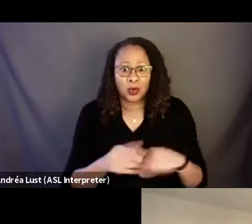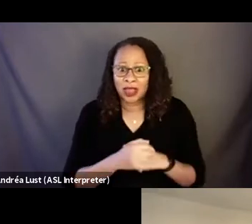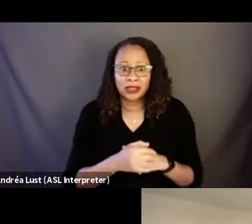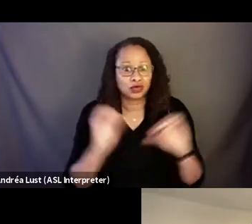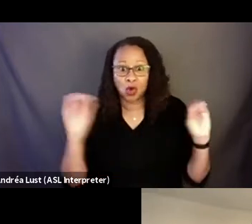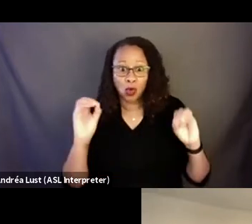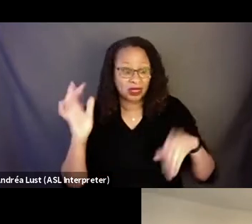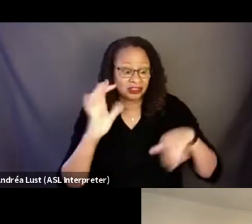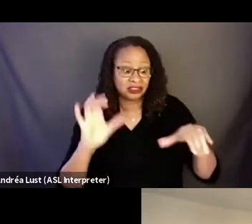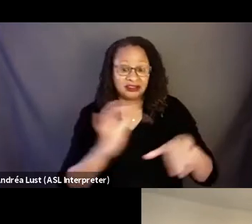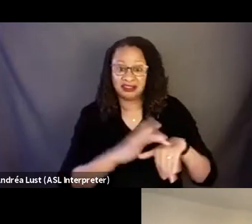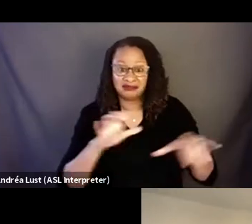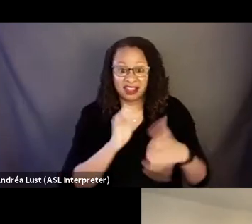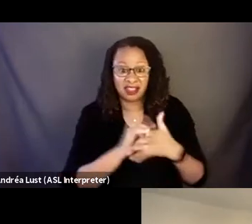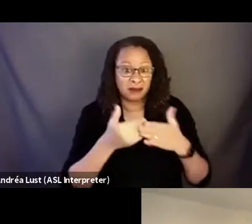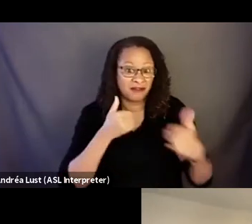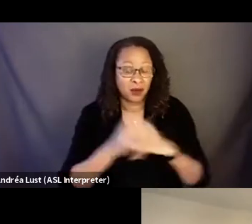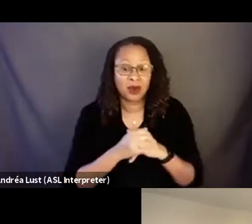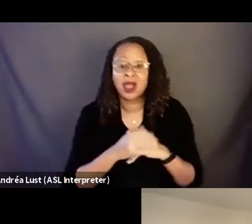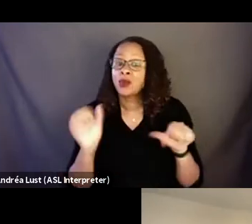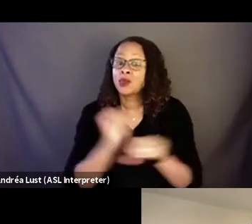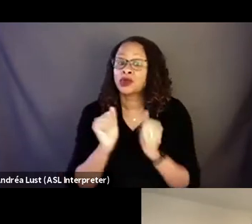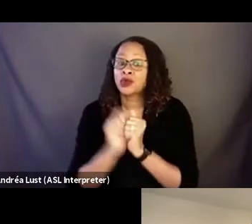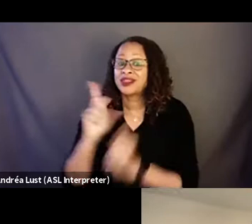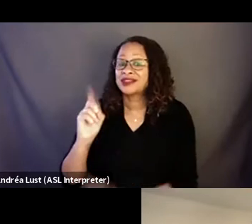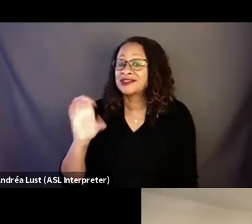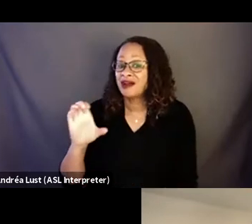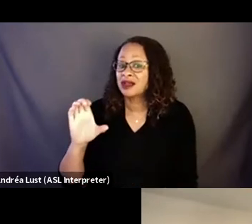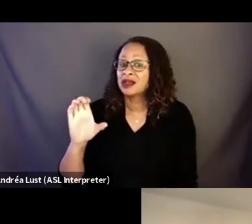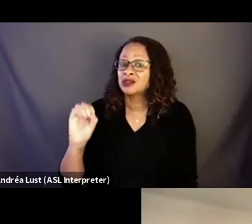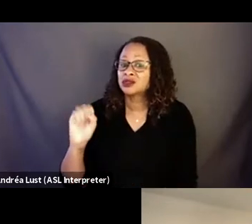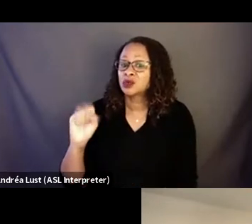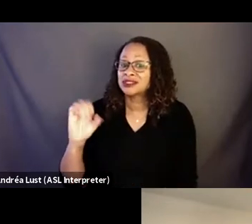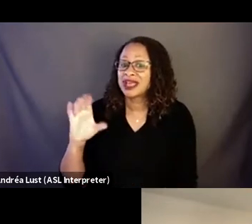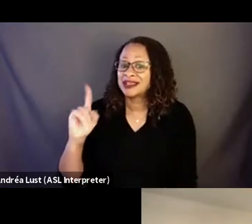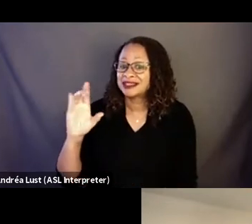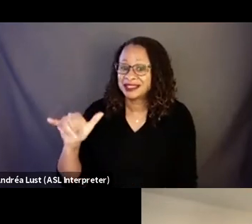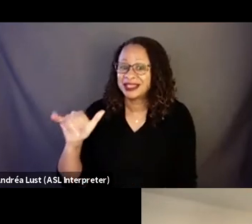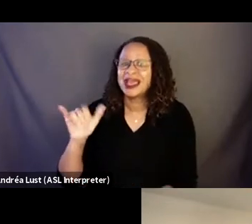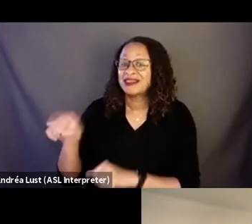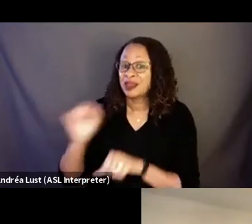They were working at the time on their prototype for their safe and secure standards